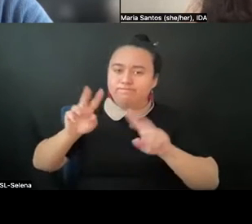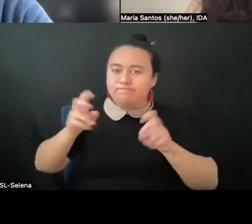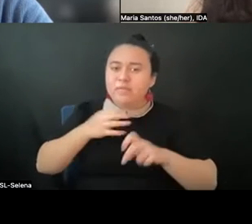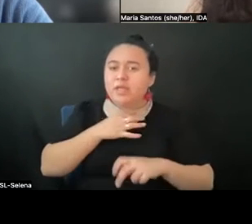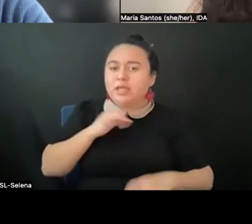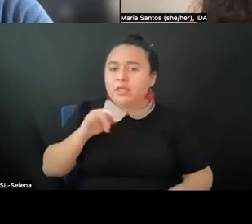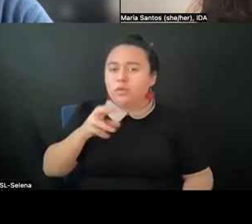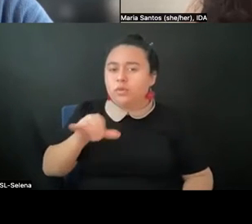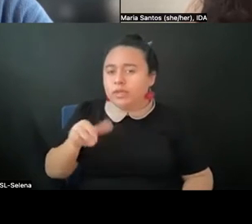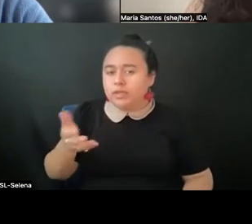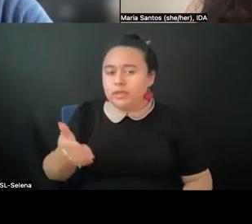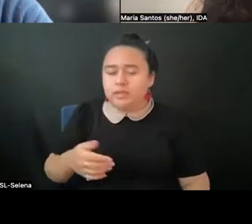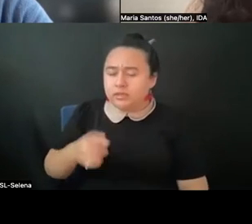Can you repeat that?